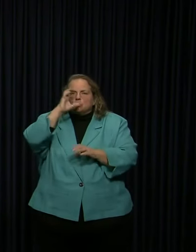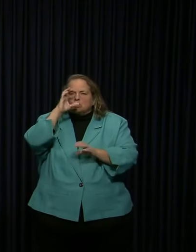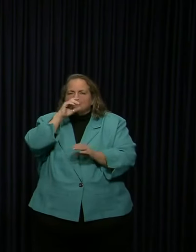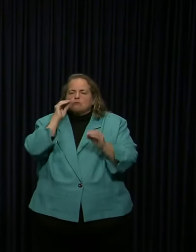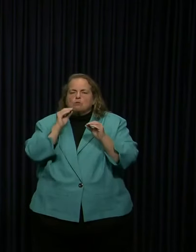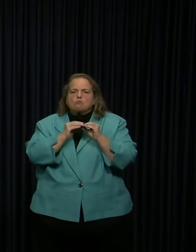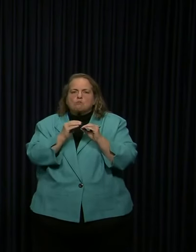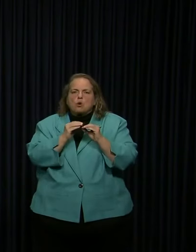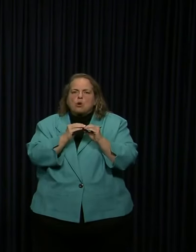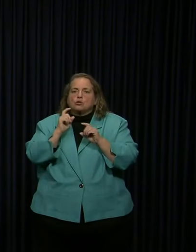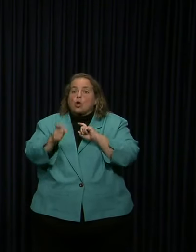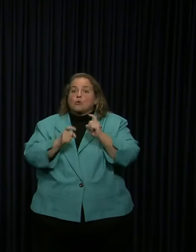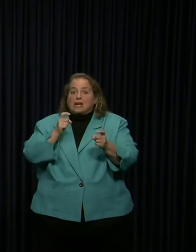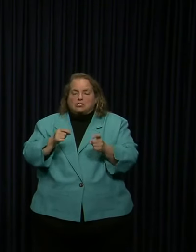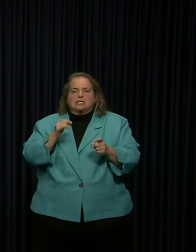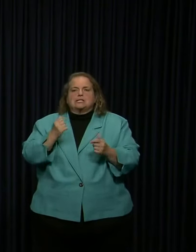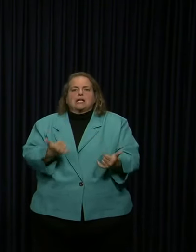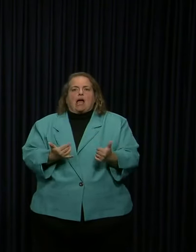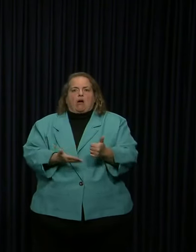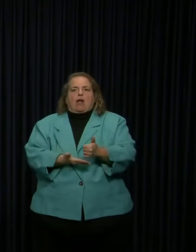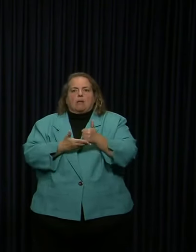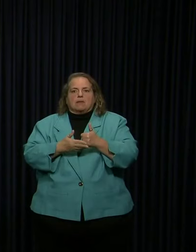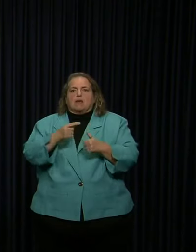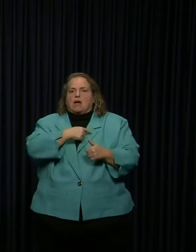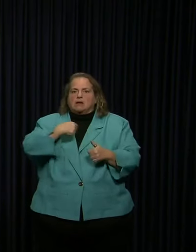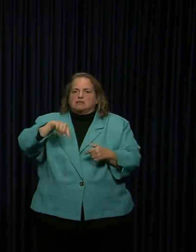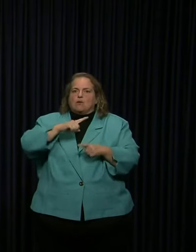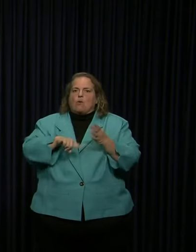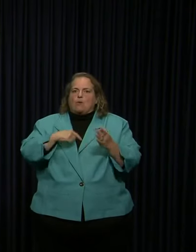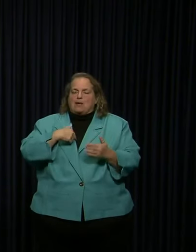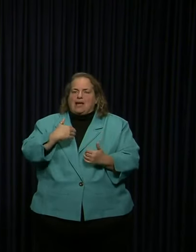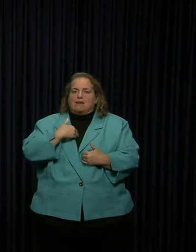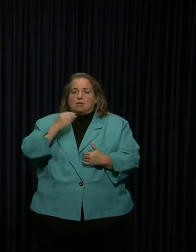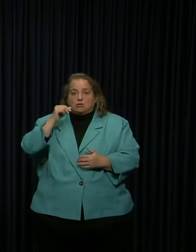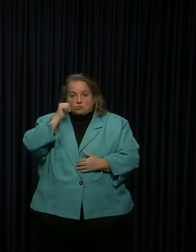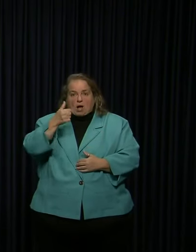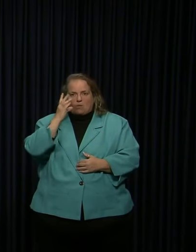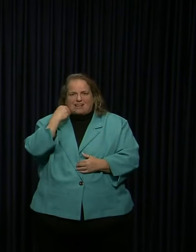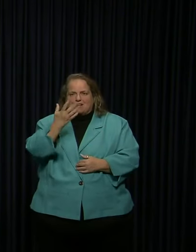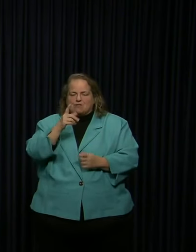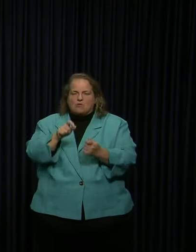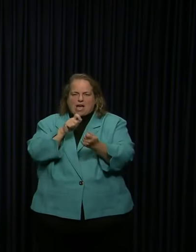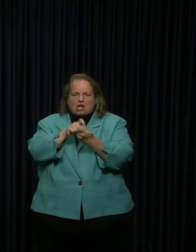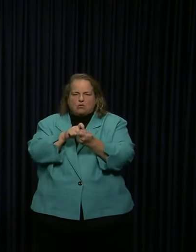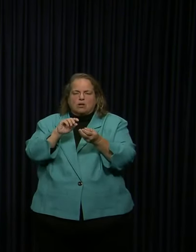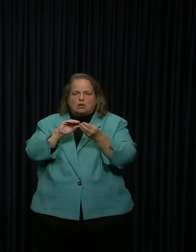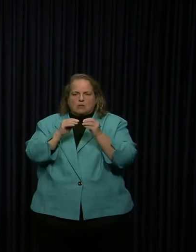ADDITIONAL FOLKS WHO LIVE OUT OF STATE OR WERE DOUBLE REPORTED, OUR TOTAL NUMBER OF CASES IN